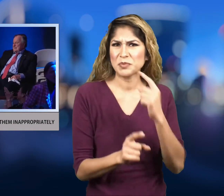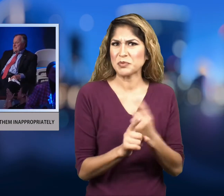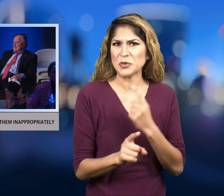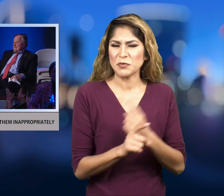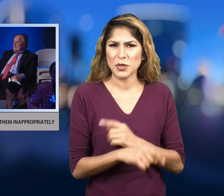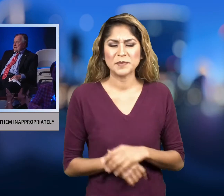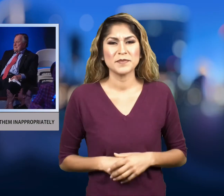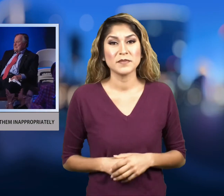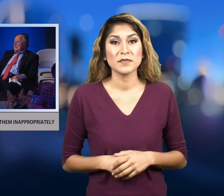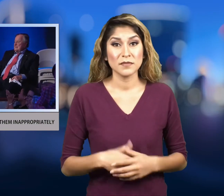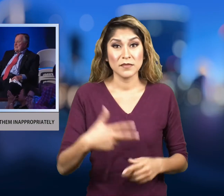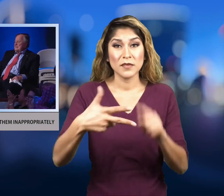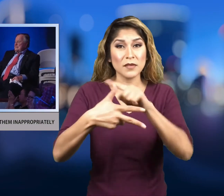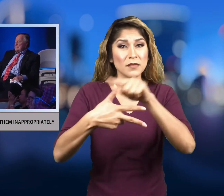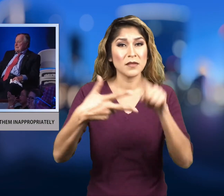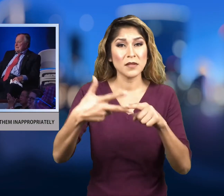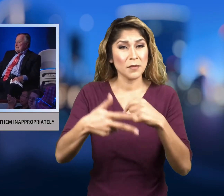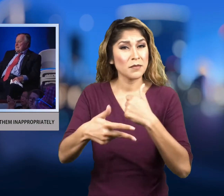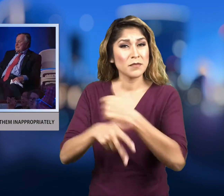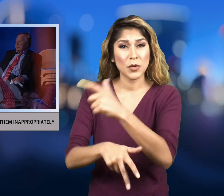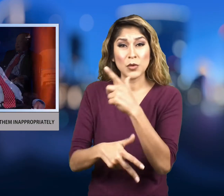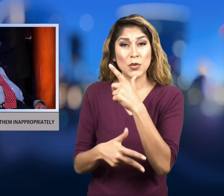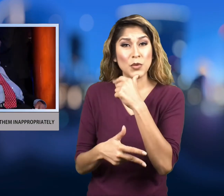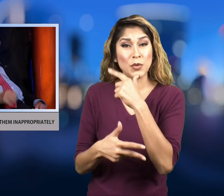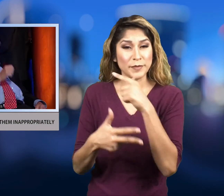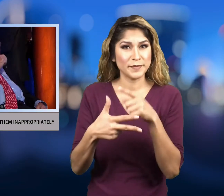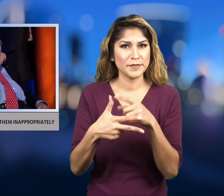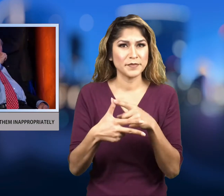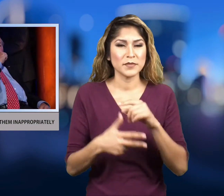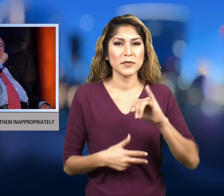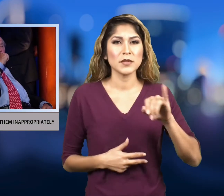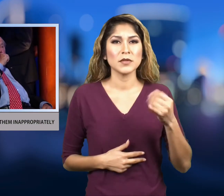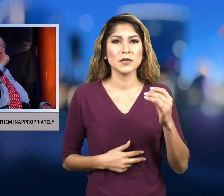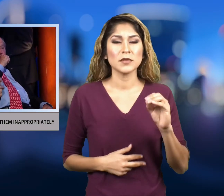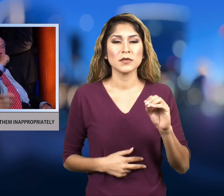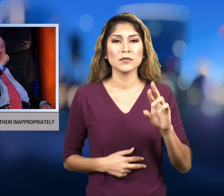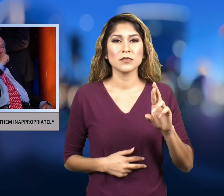The accusers are actress Jordana